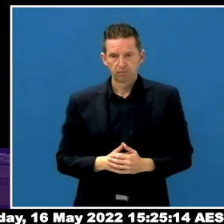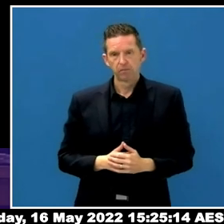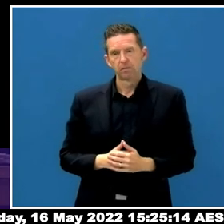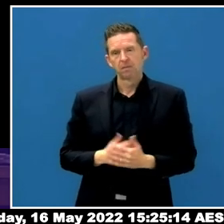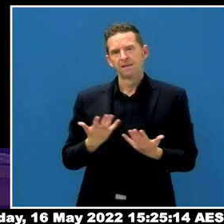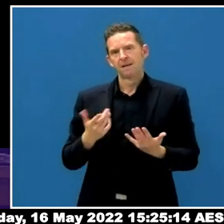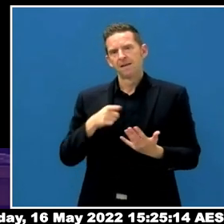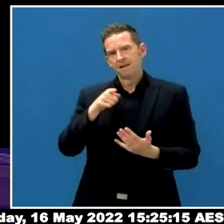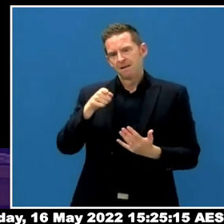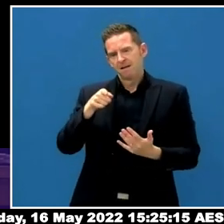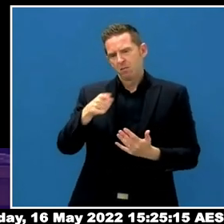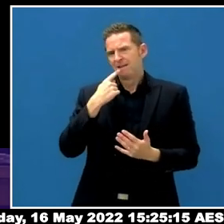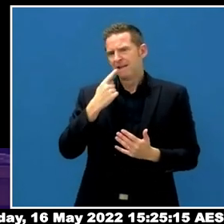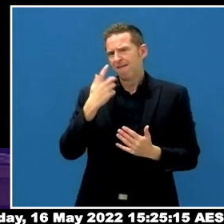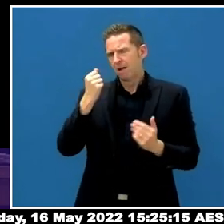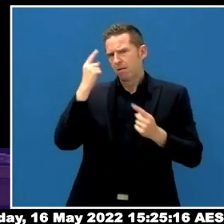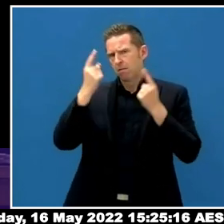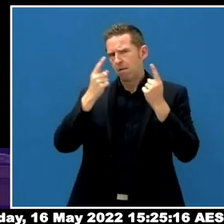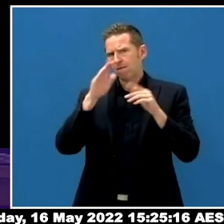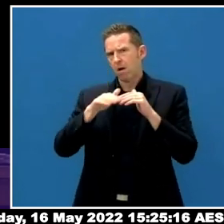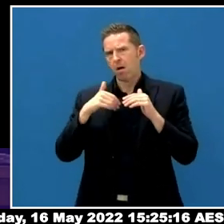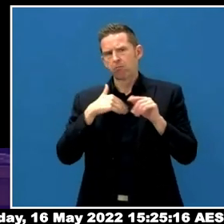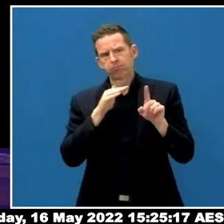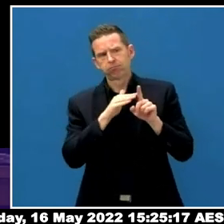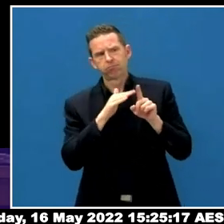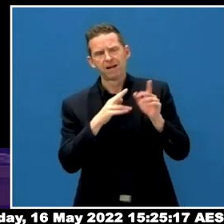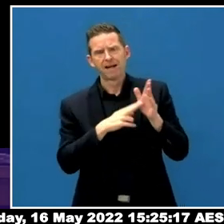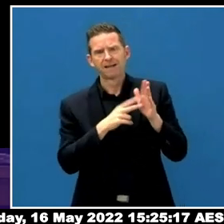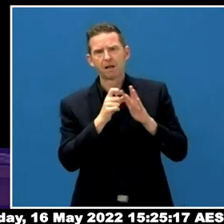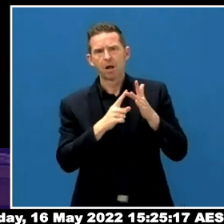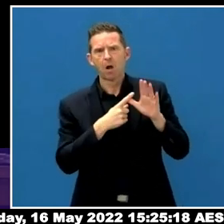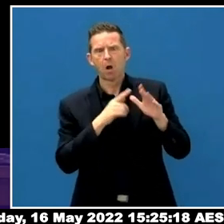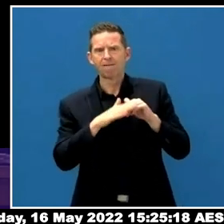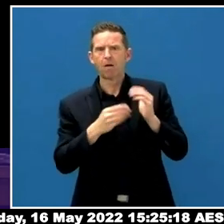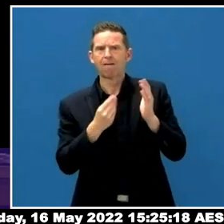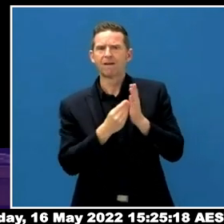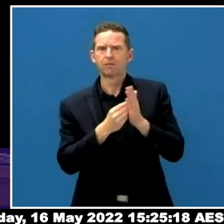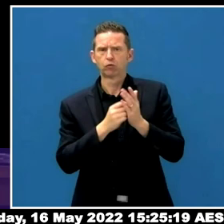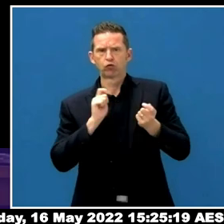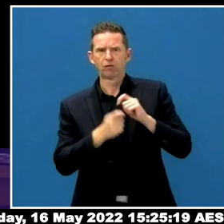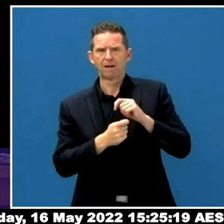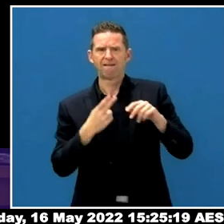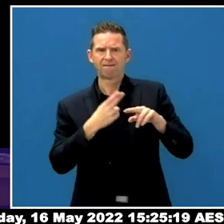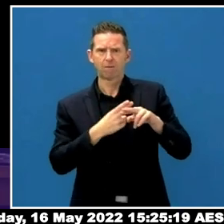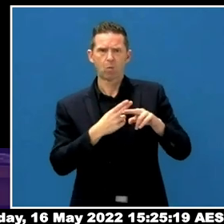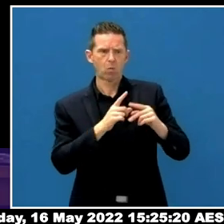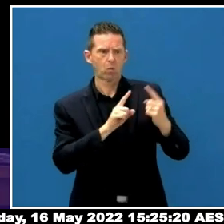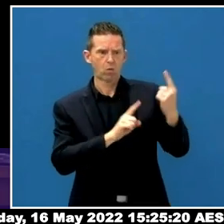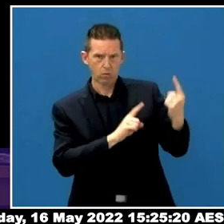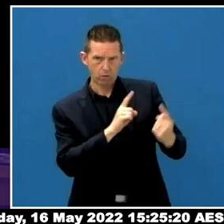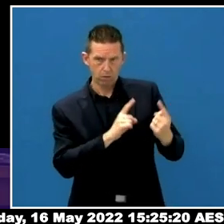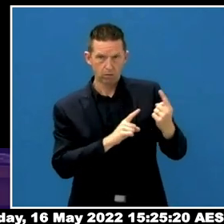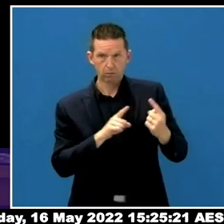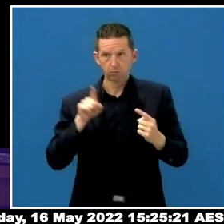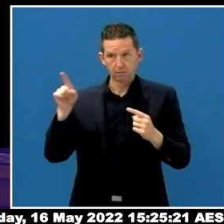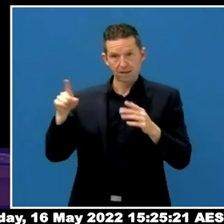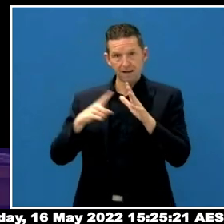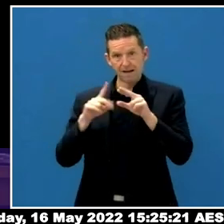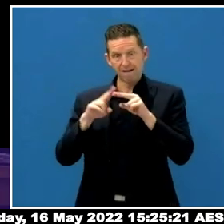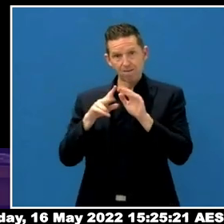funding for with one to one, did Afford assist in that process? Yes, they did. How did they assist?